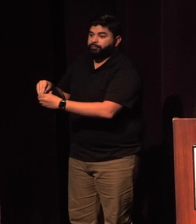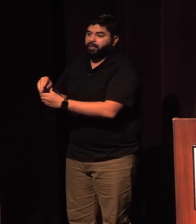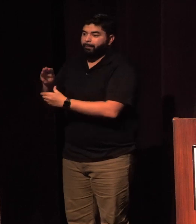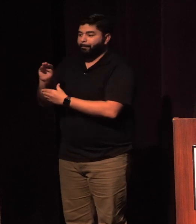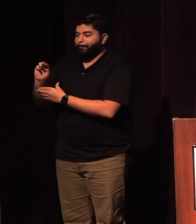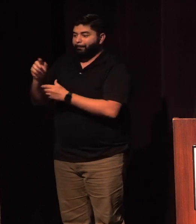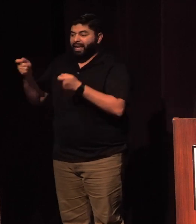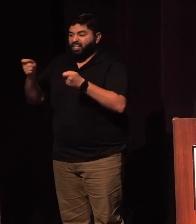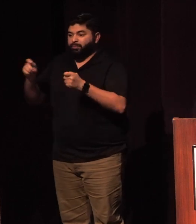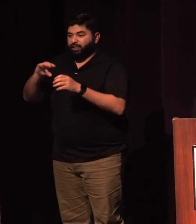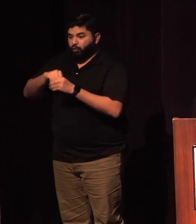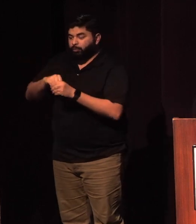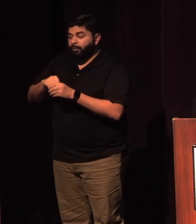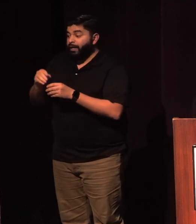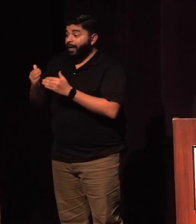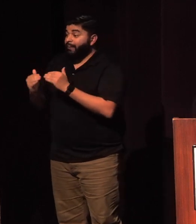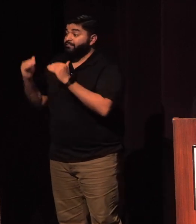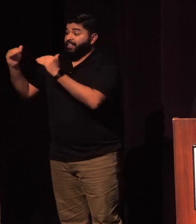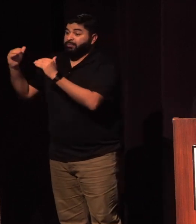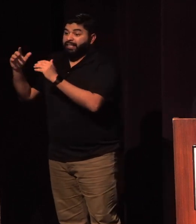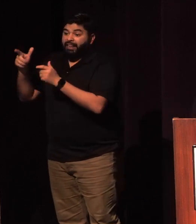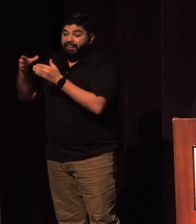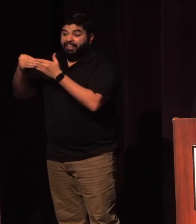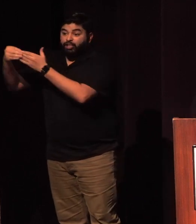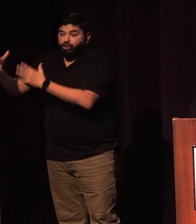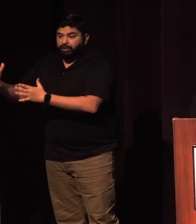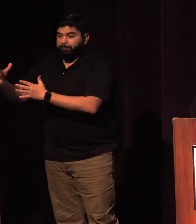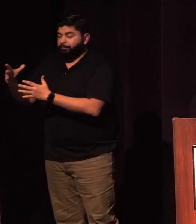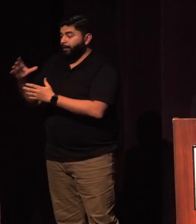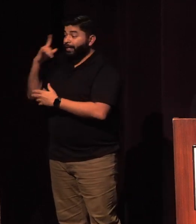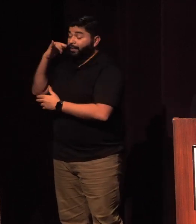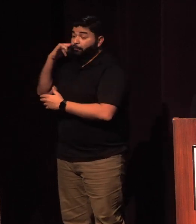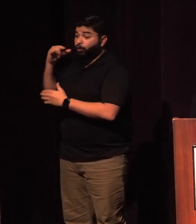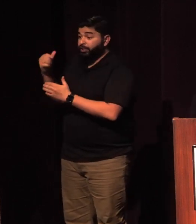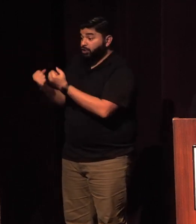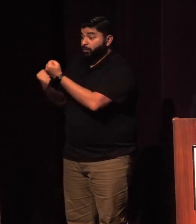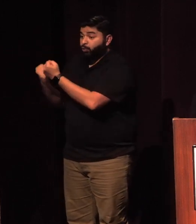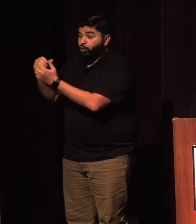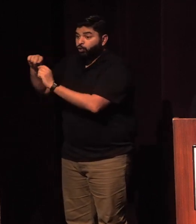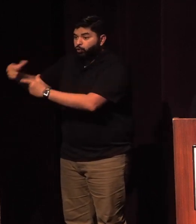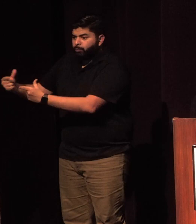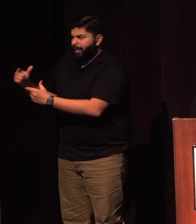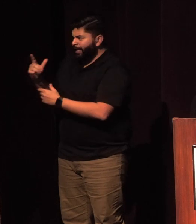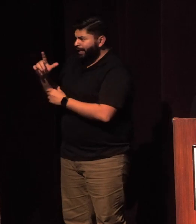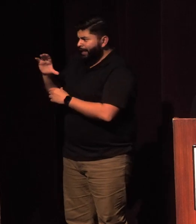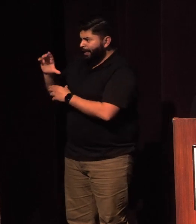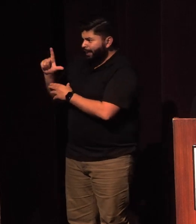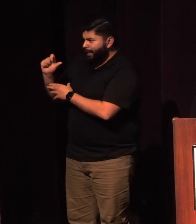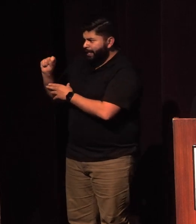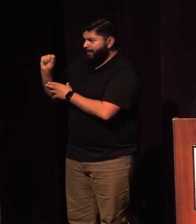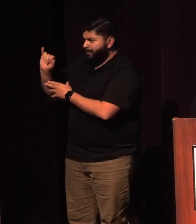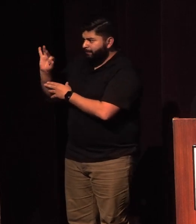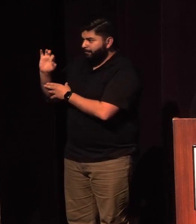spokesperson for our work group which comprised representatives from the manager's group, the Advancing Leadership Association, the California